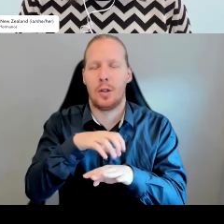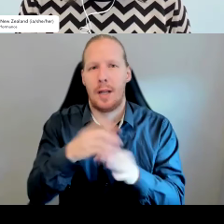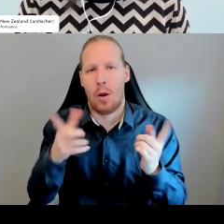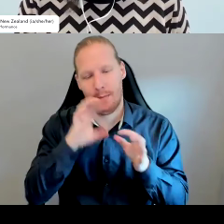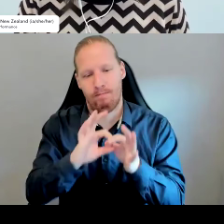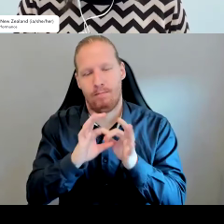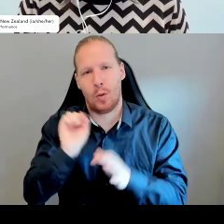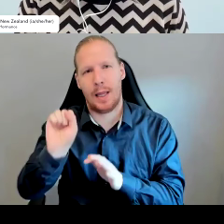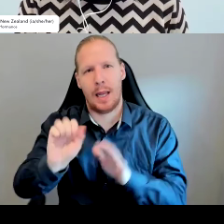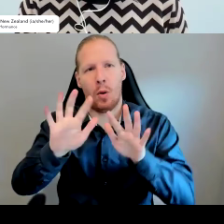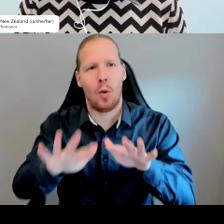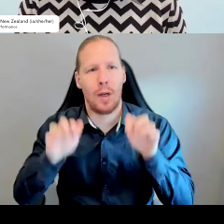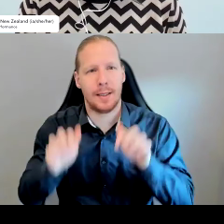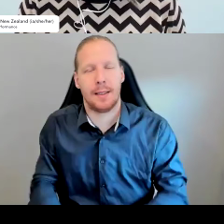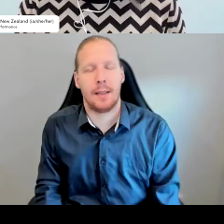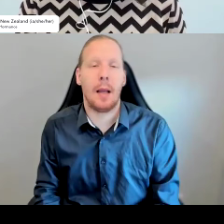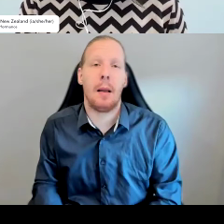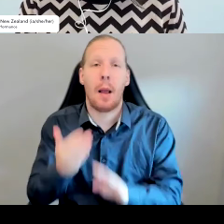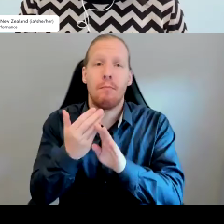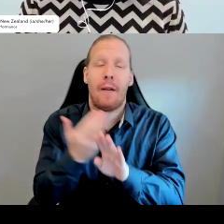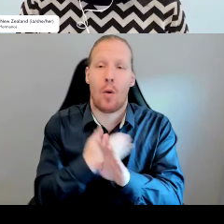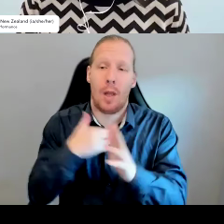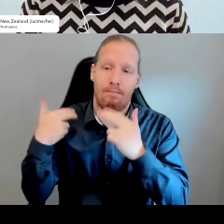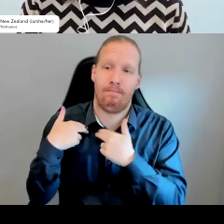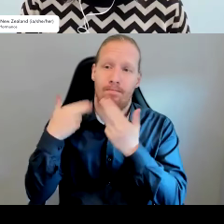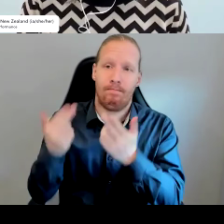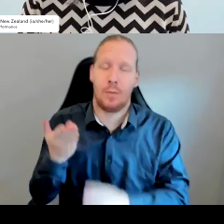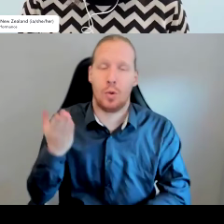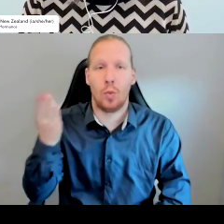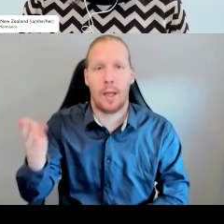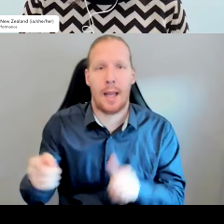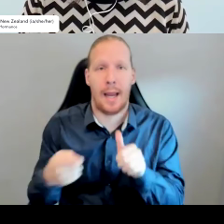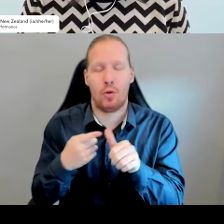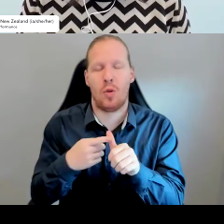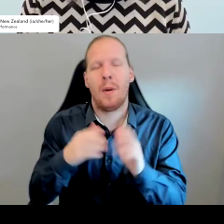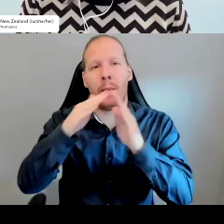I hand over to Andrew, I'll run through a few housekeeping details so you know what to expect.